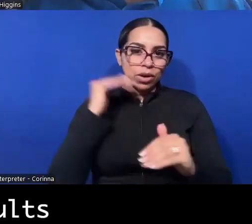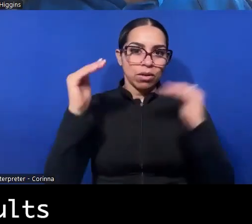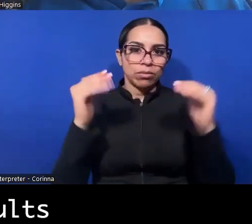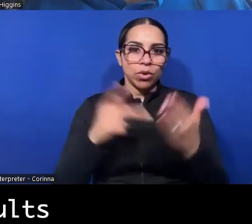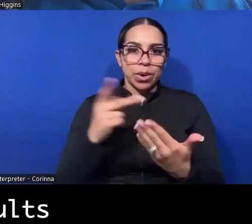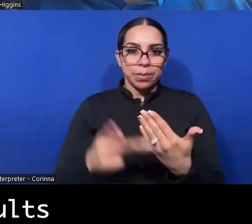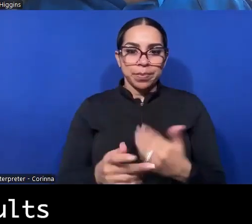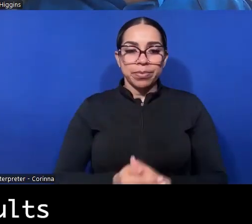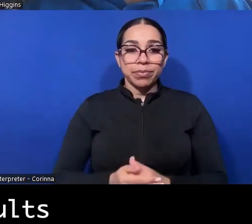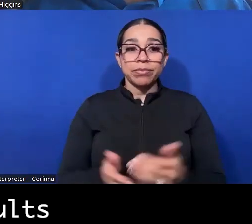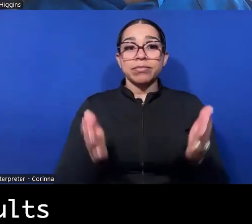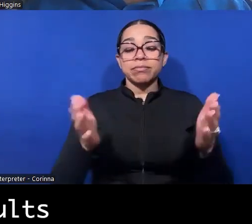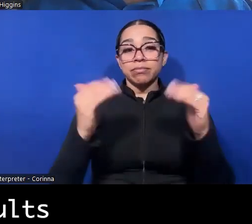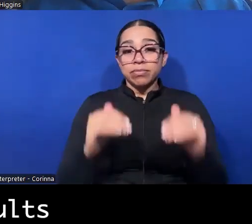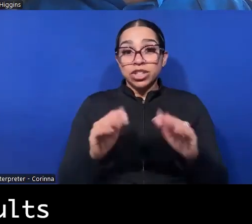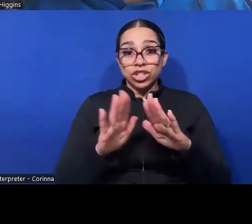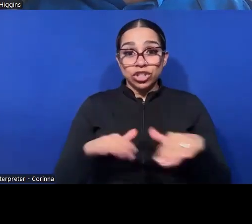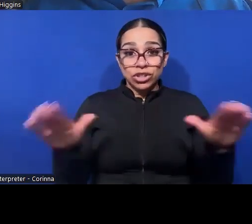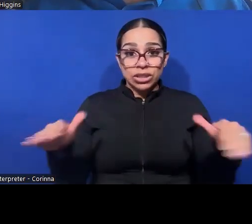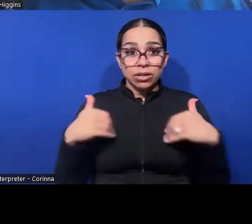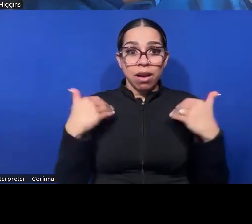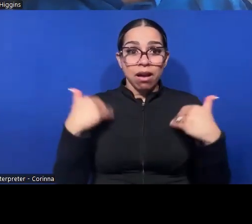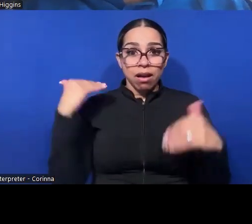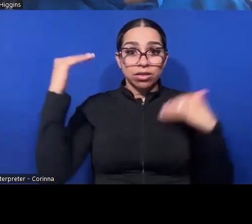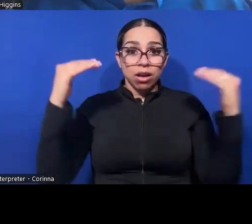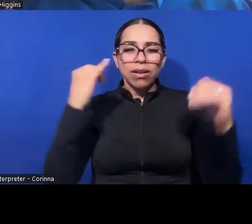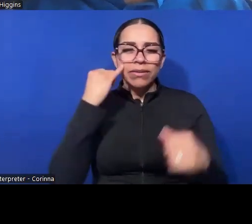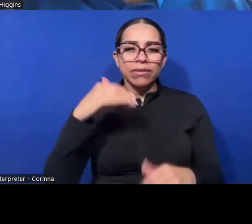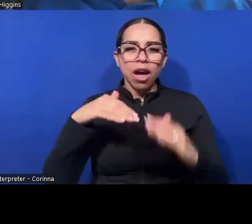So for children and young adults it's different. So for under the age of 21 it's different.